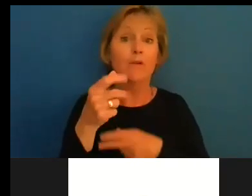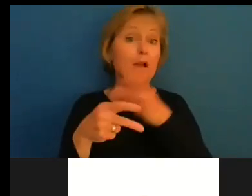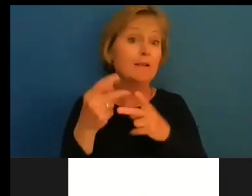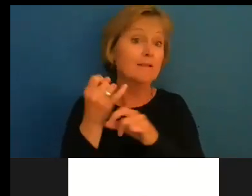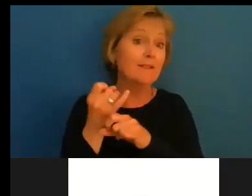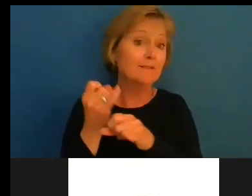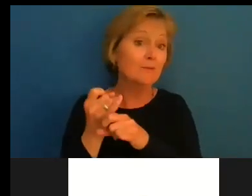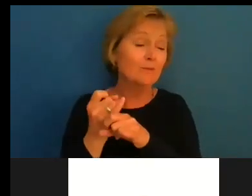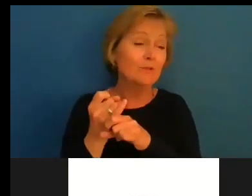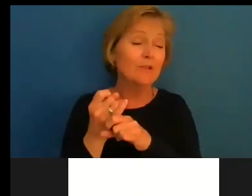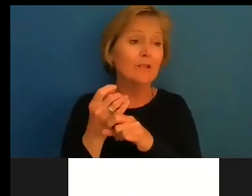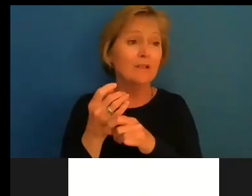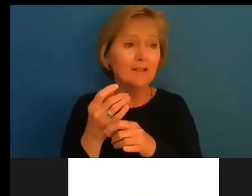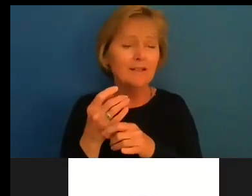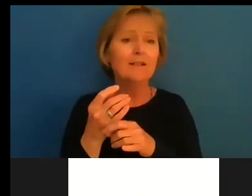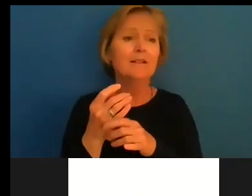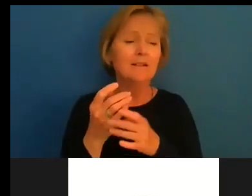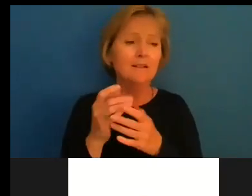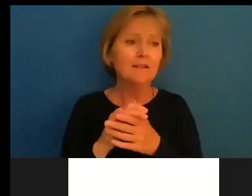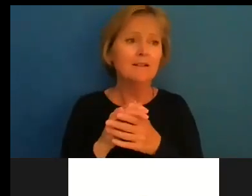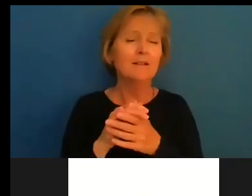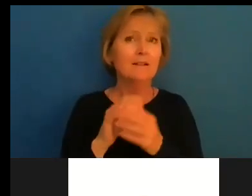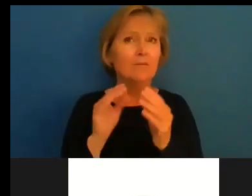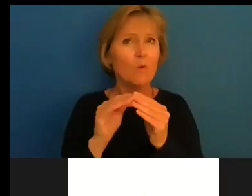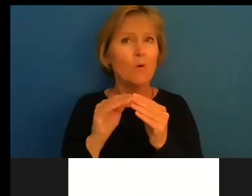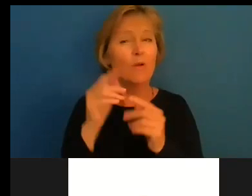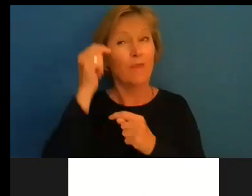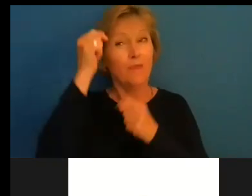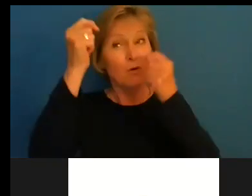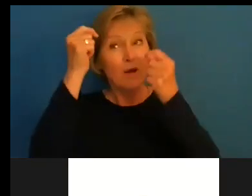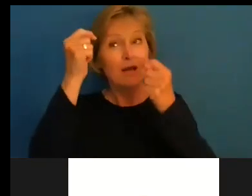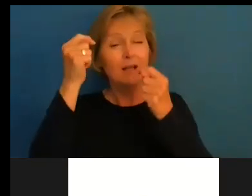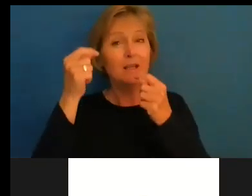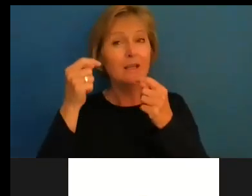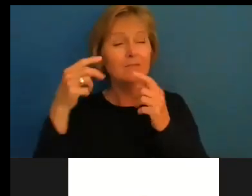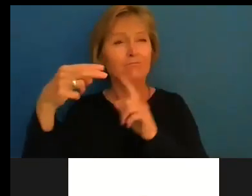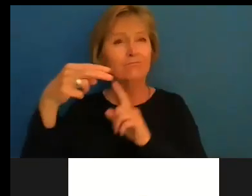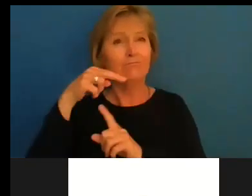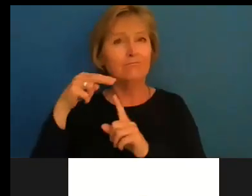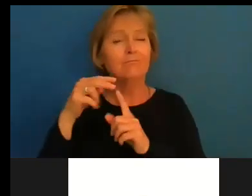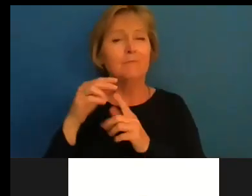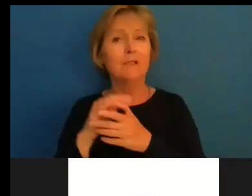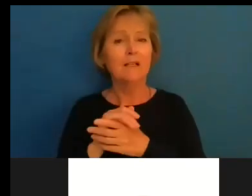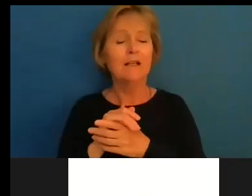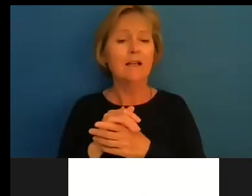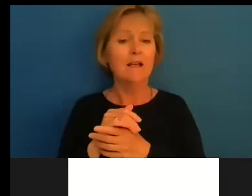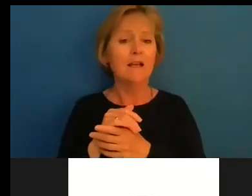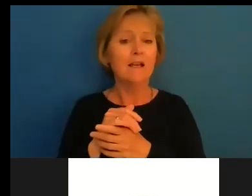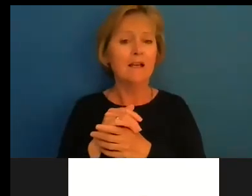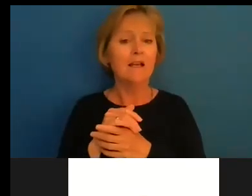and, you know, in more theoretical terms, I think that, you know, a lot of times this